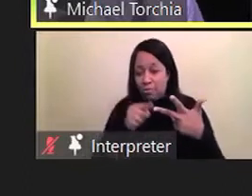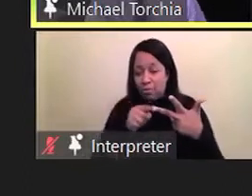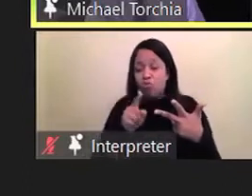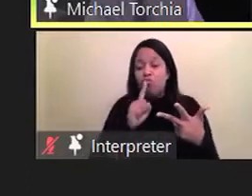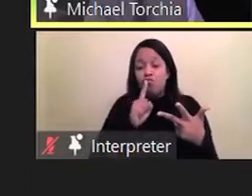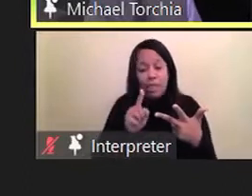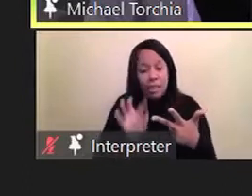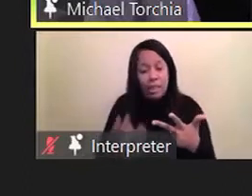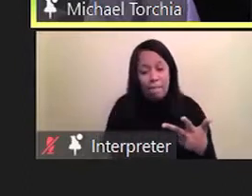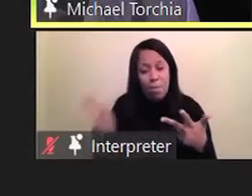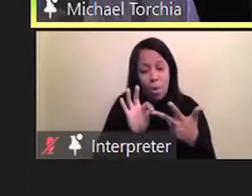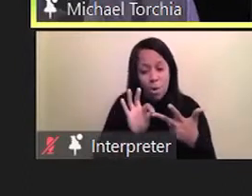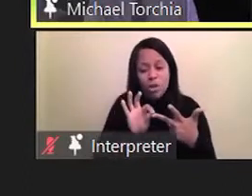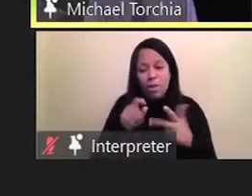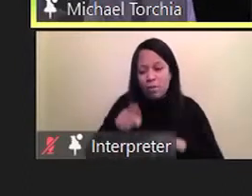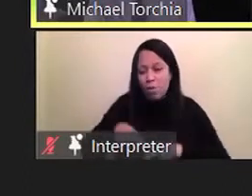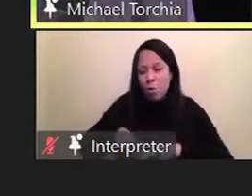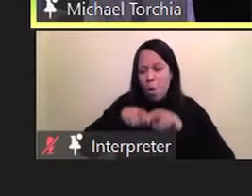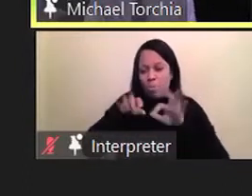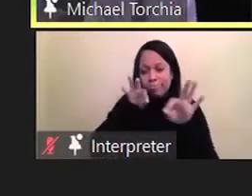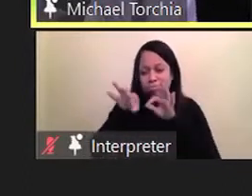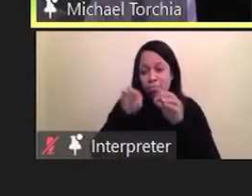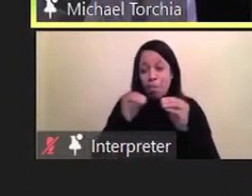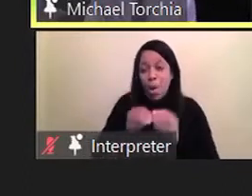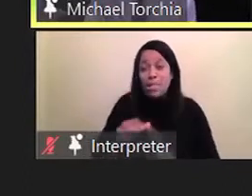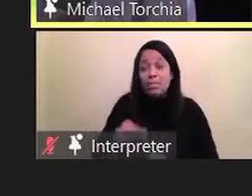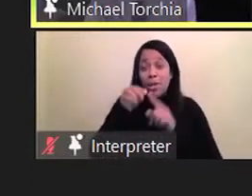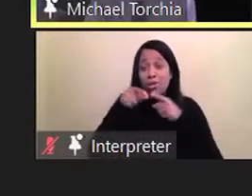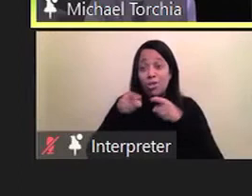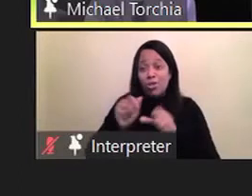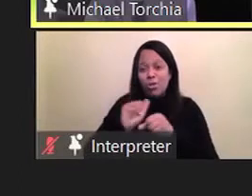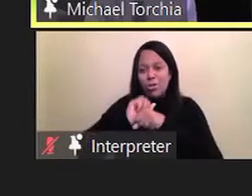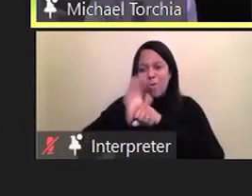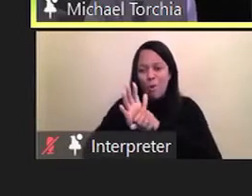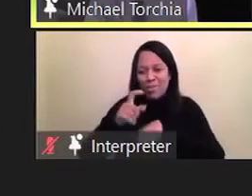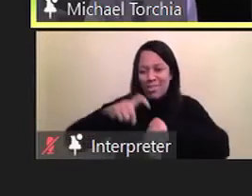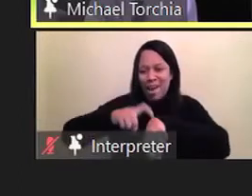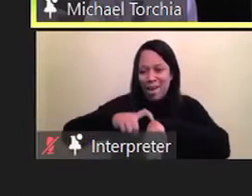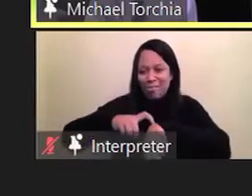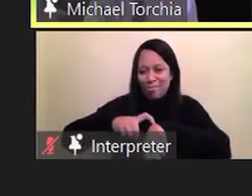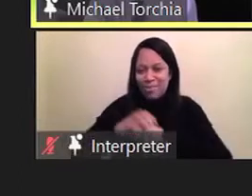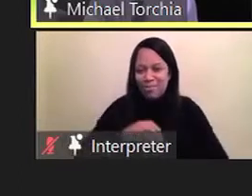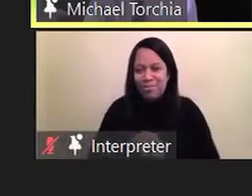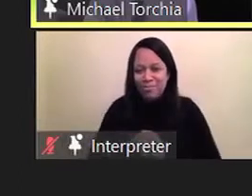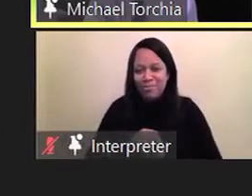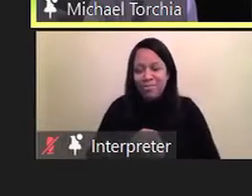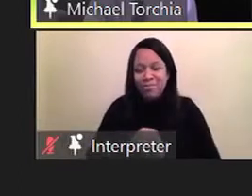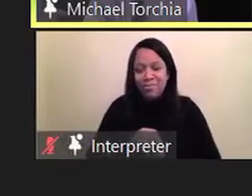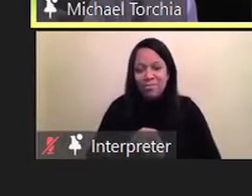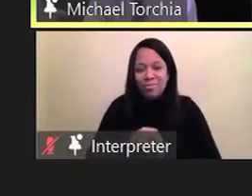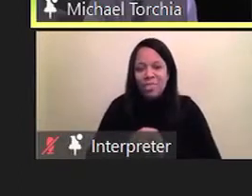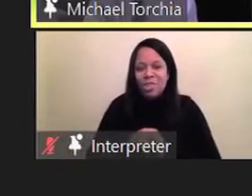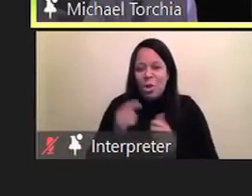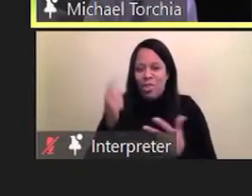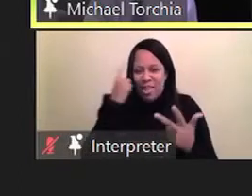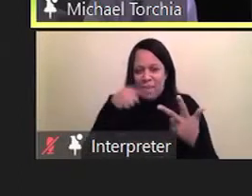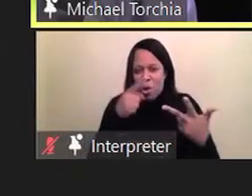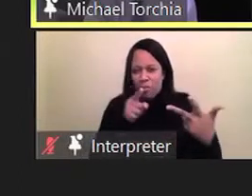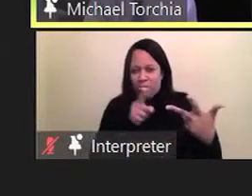environment and coronavirus world here that we're all in. So think about what that says, that last line in the slide,